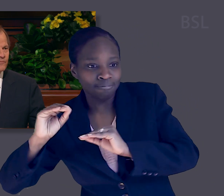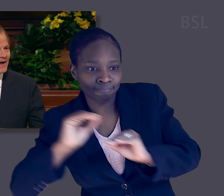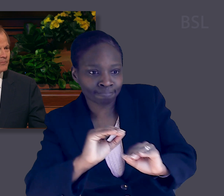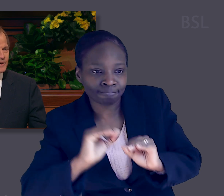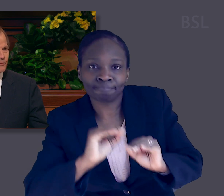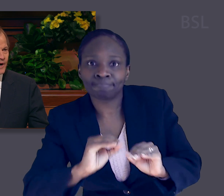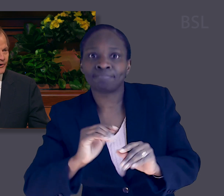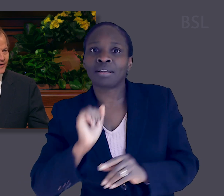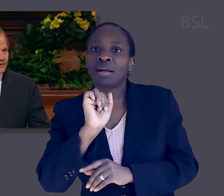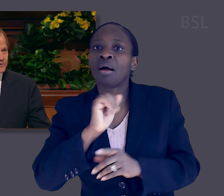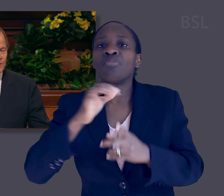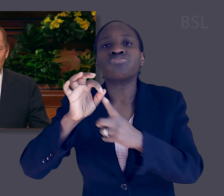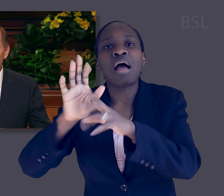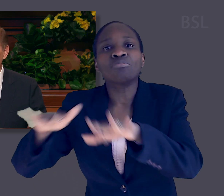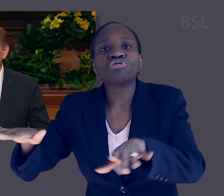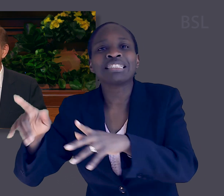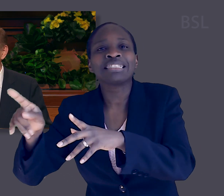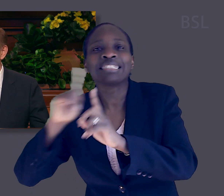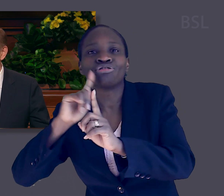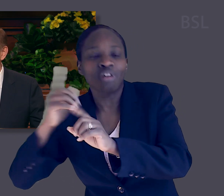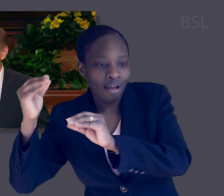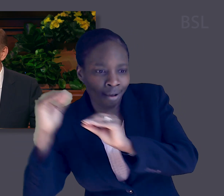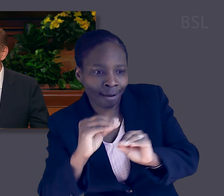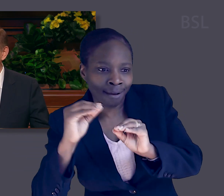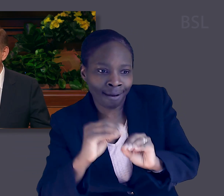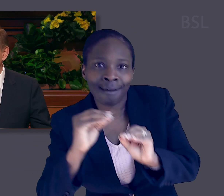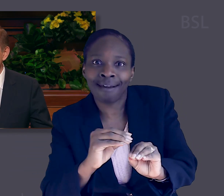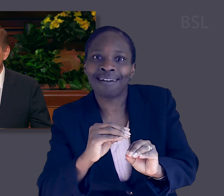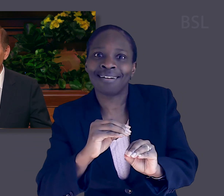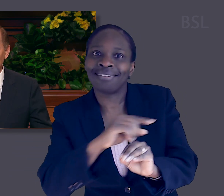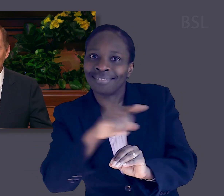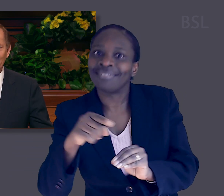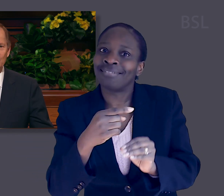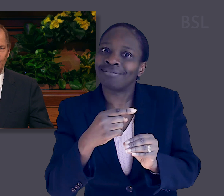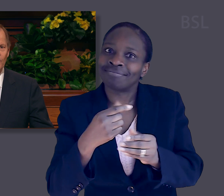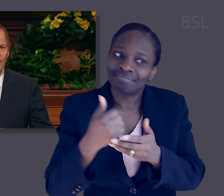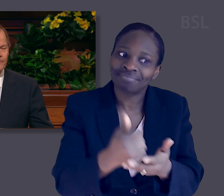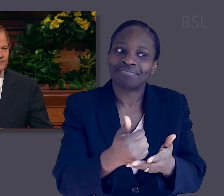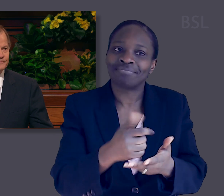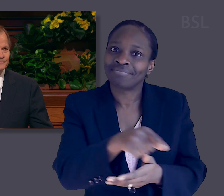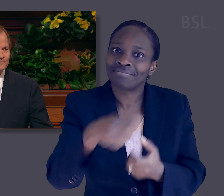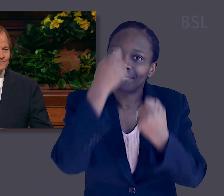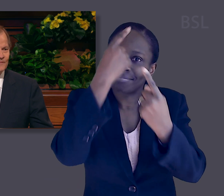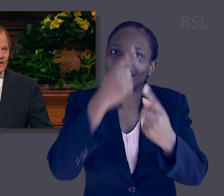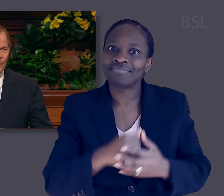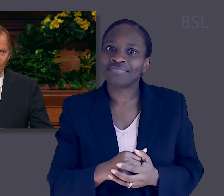family, and Primary leaders planting a seed of faith in Jesus Christ and eternal life.